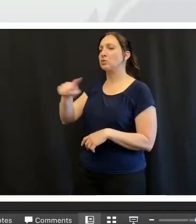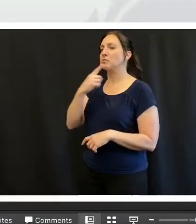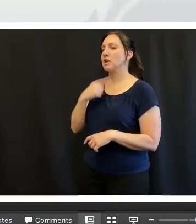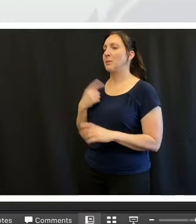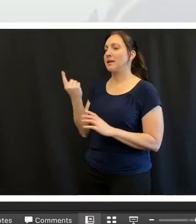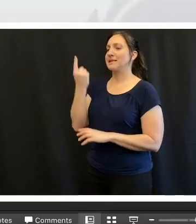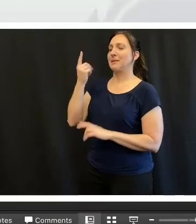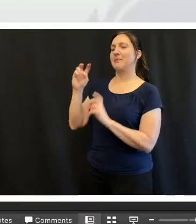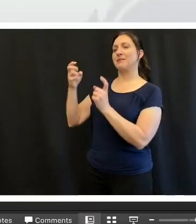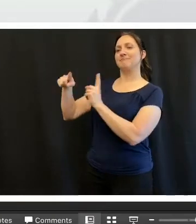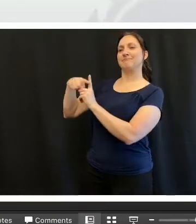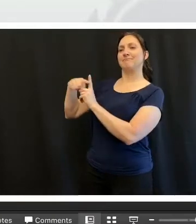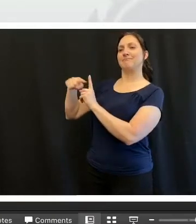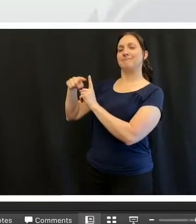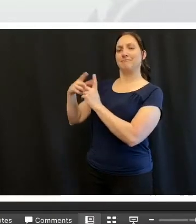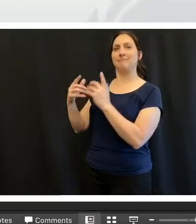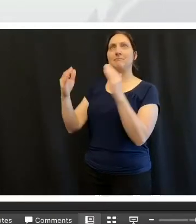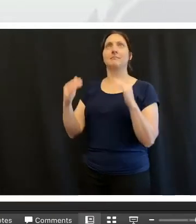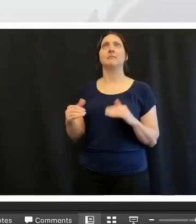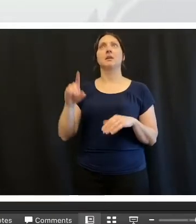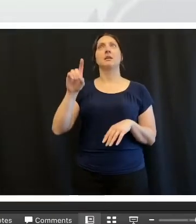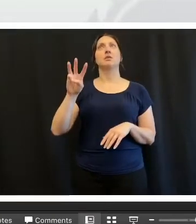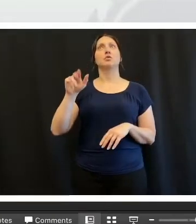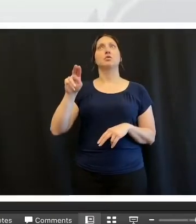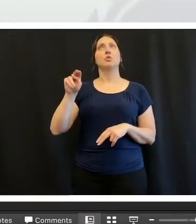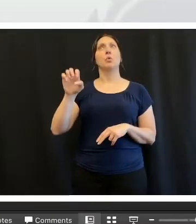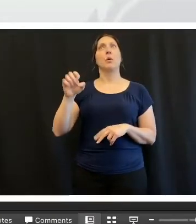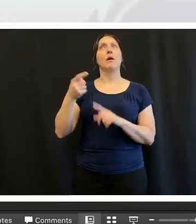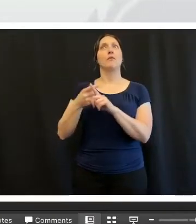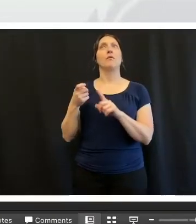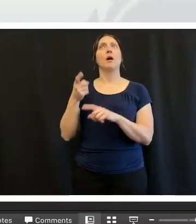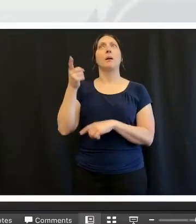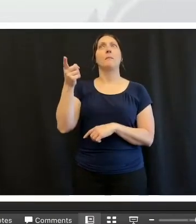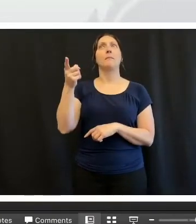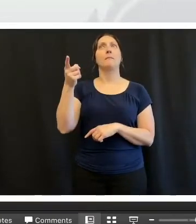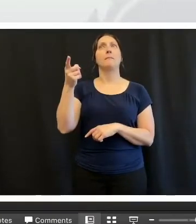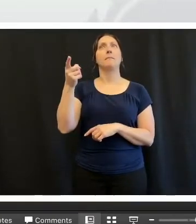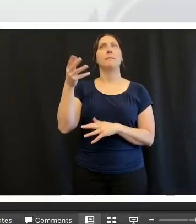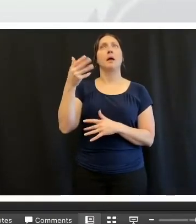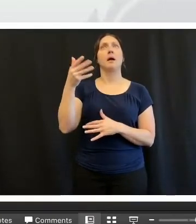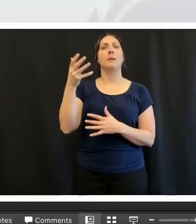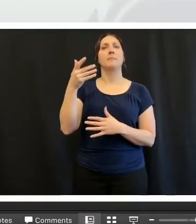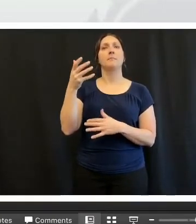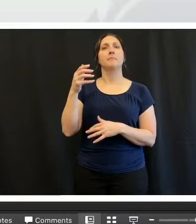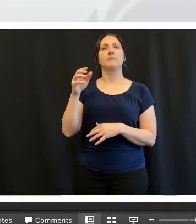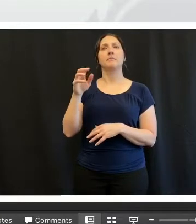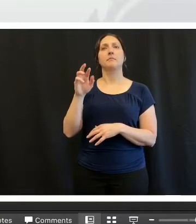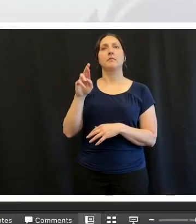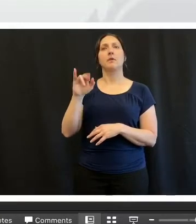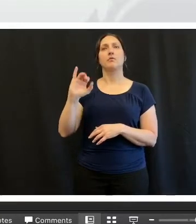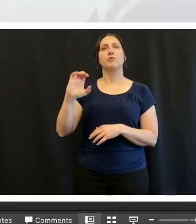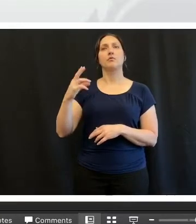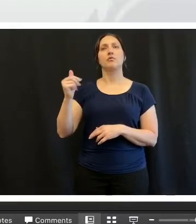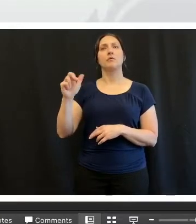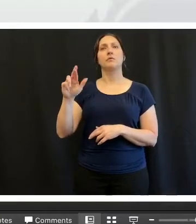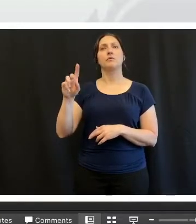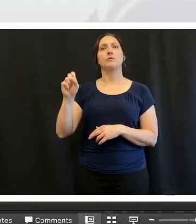Dwayne Ham from Richardson, Texas, worked out with,